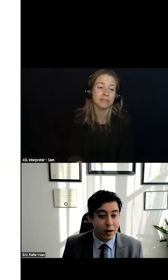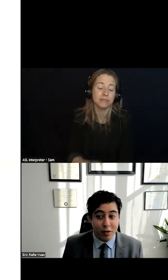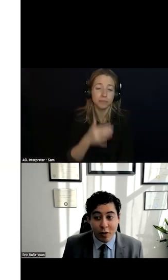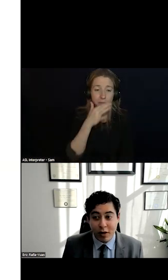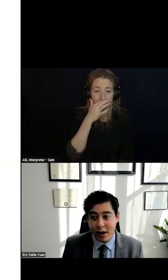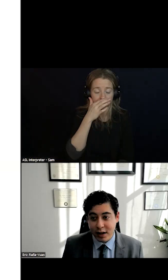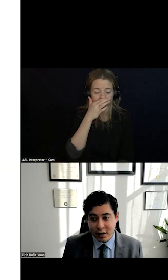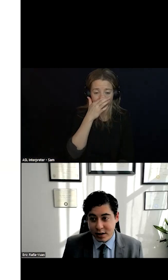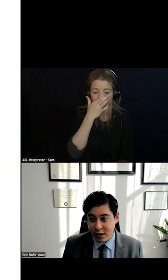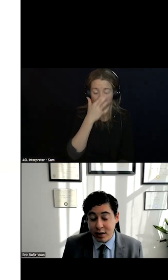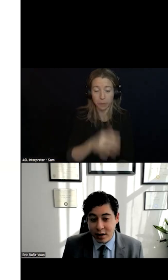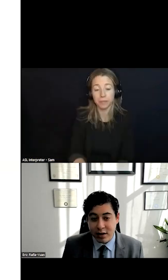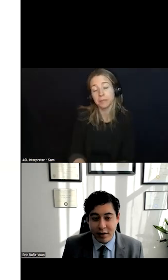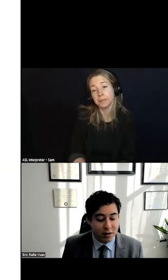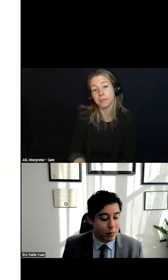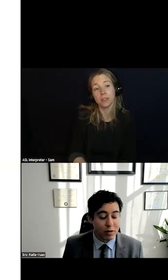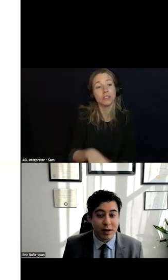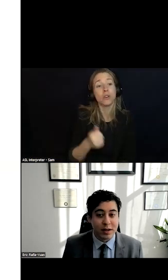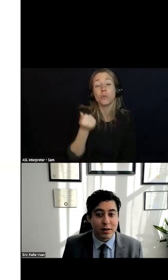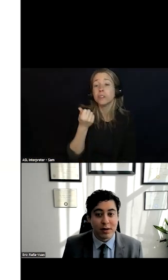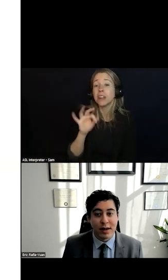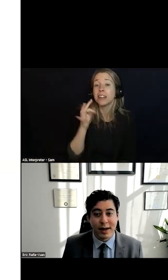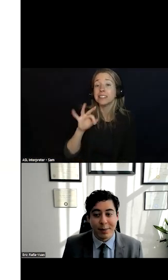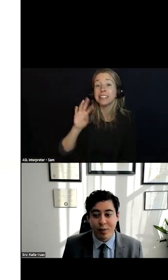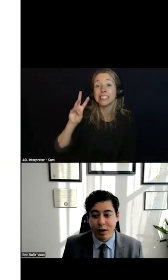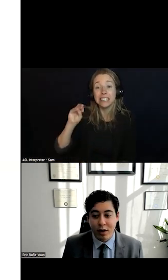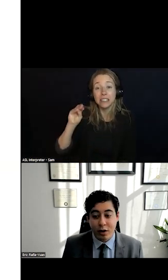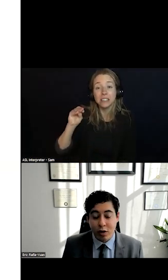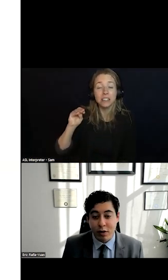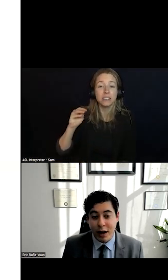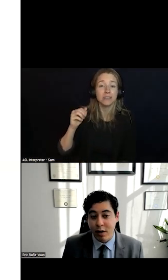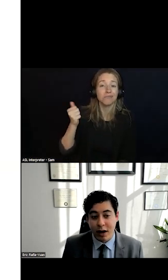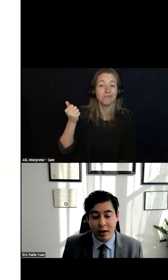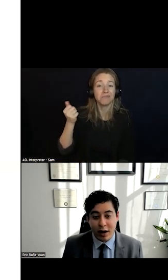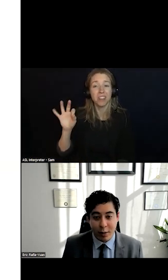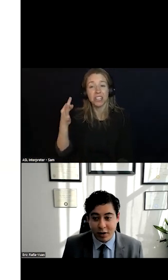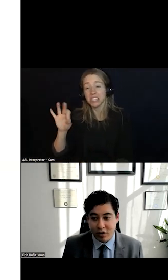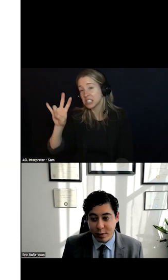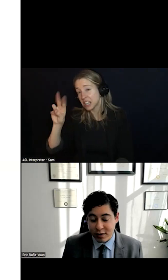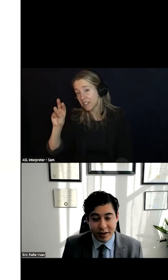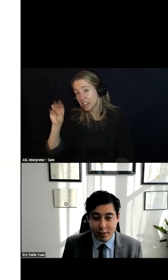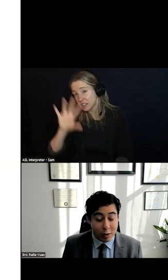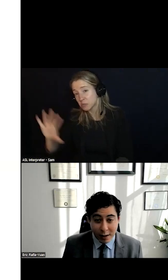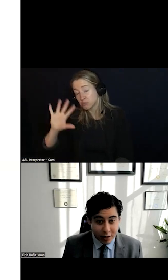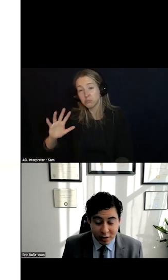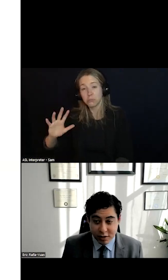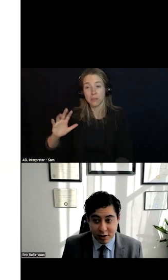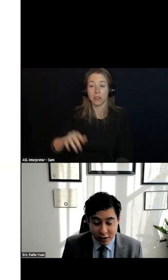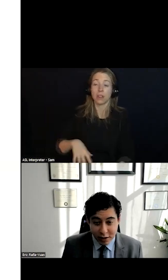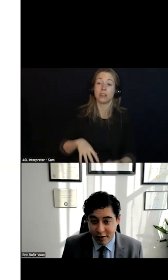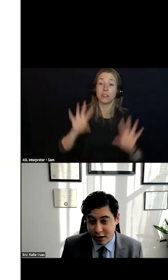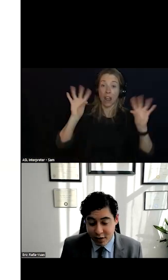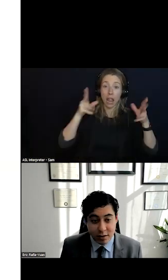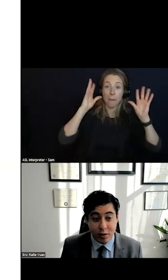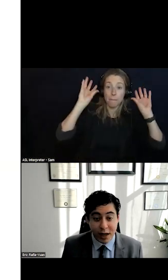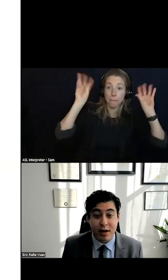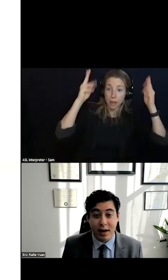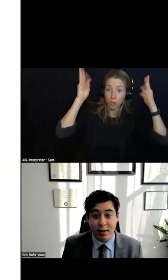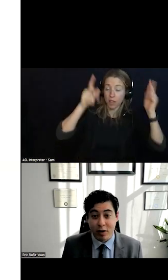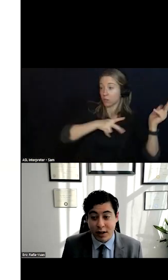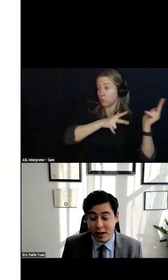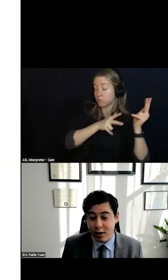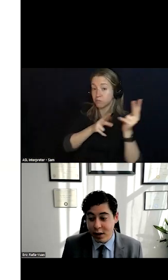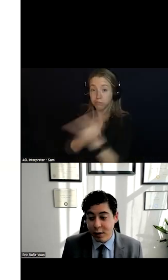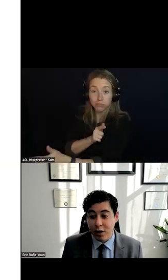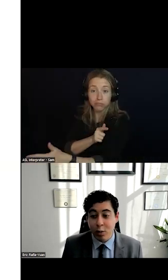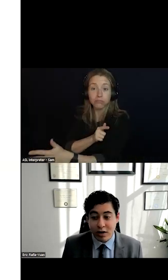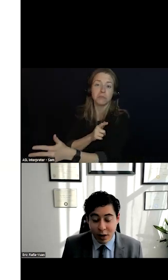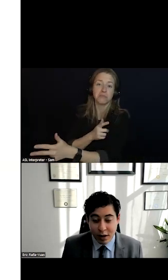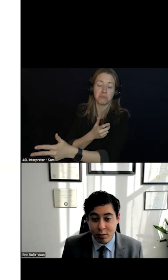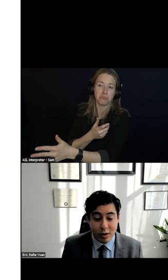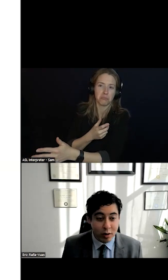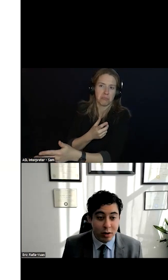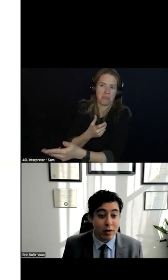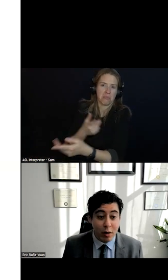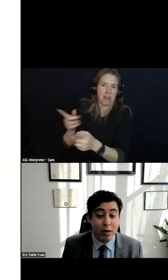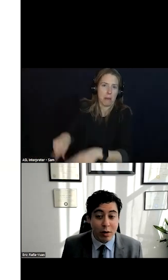WERE THE 1960S, MOST AMBULANCES DID NOT EXIST. WHO RESPONDED WHEN YOU CALLED THE LOCAL